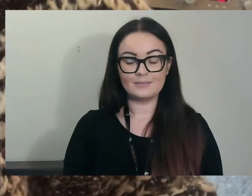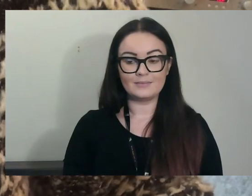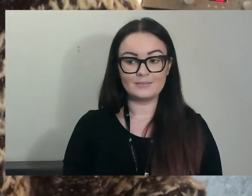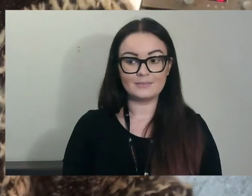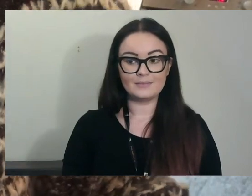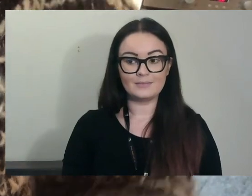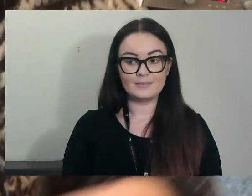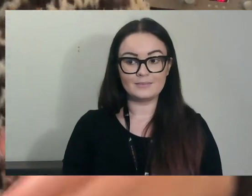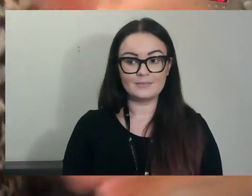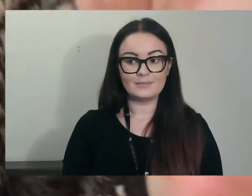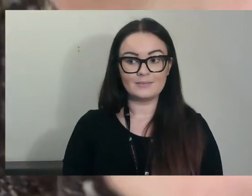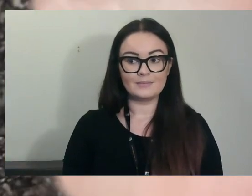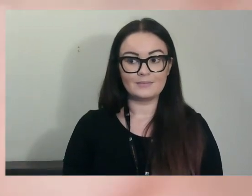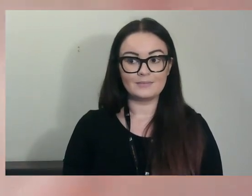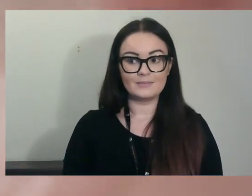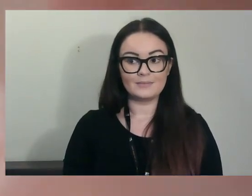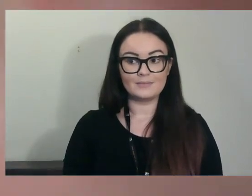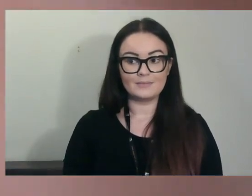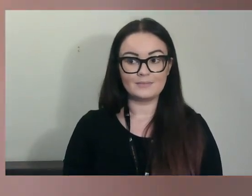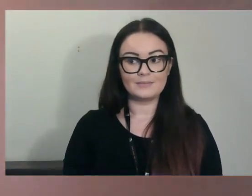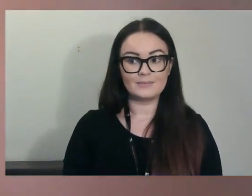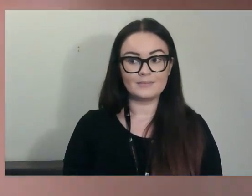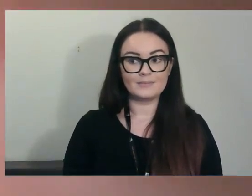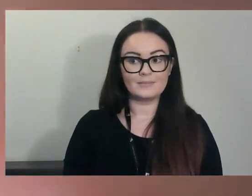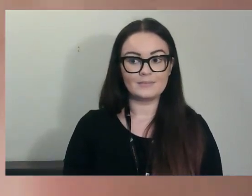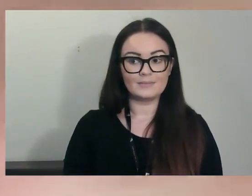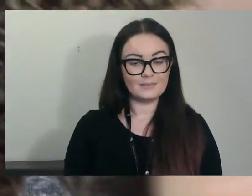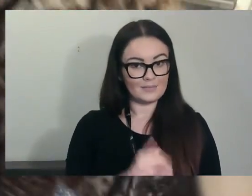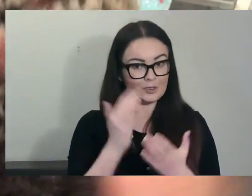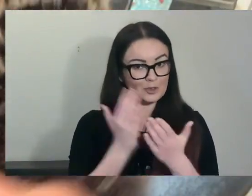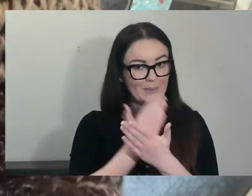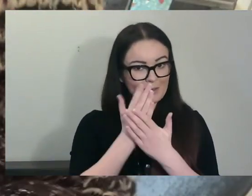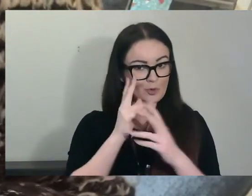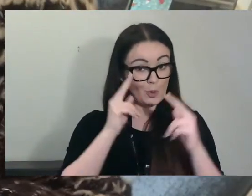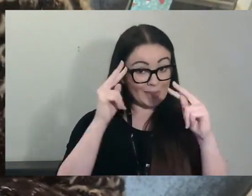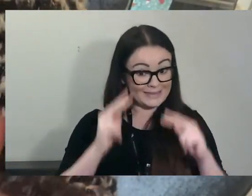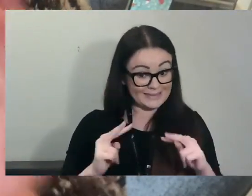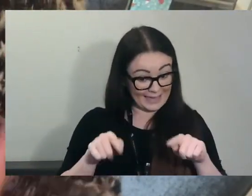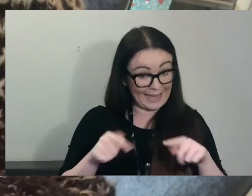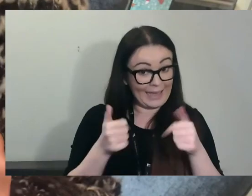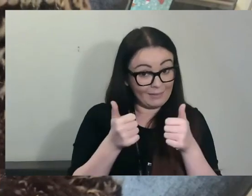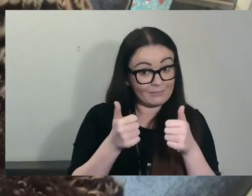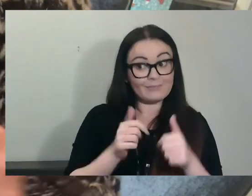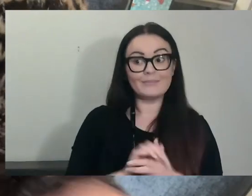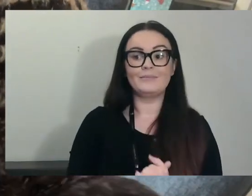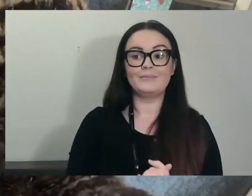and do your own picture afterwards. Just making sure you can see, there we go. Okay so my